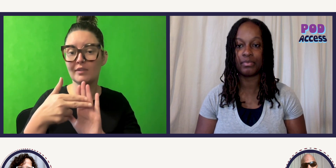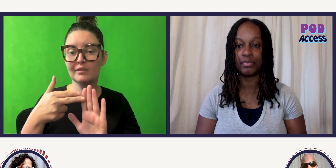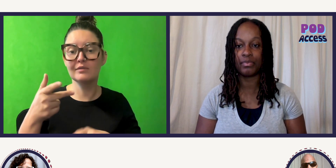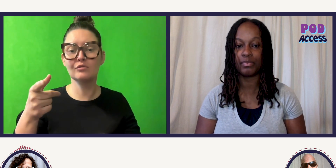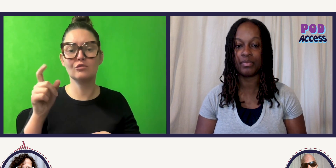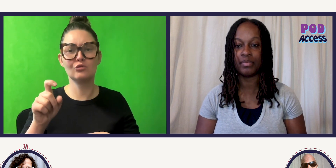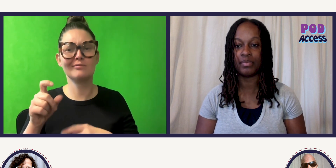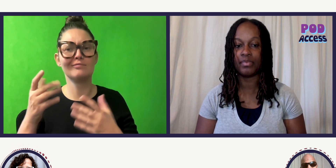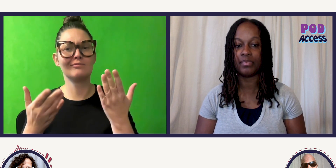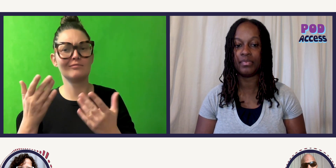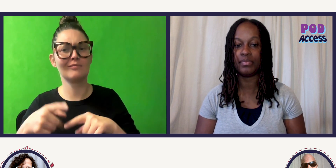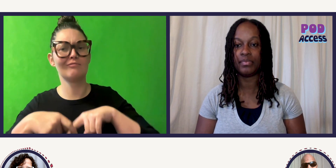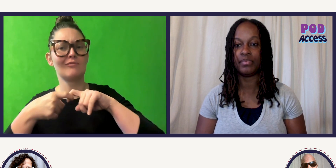check that one out, and then come right back.